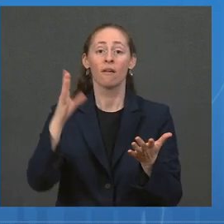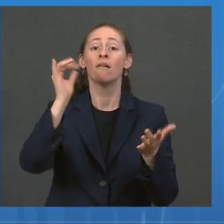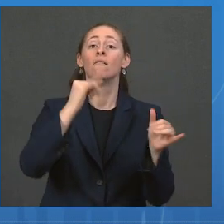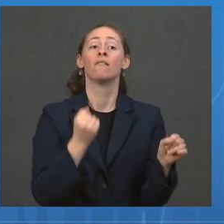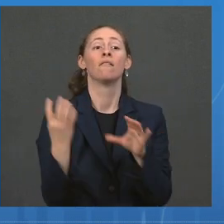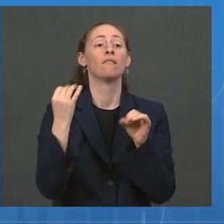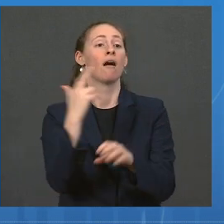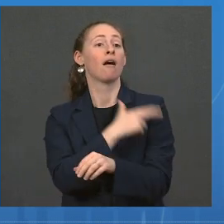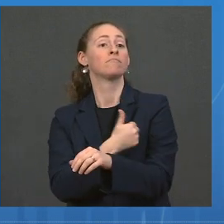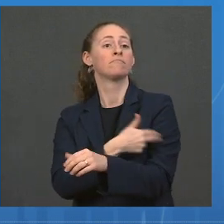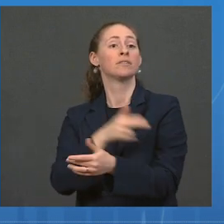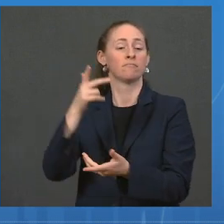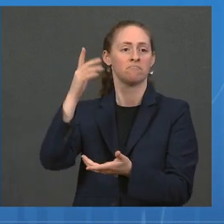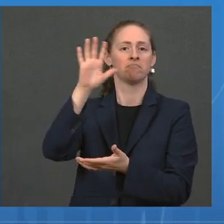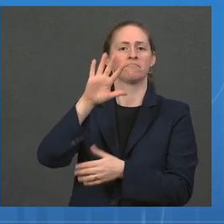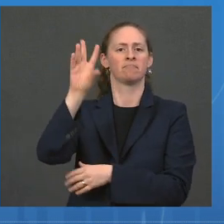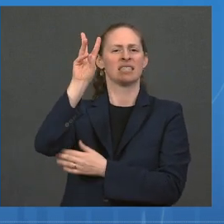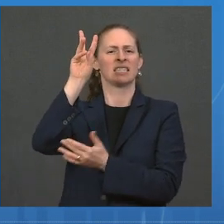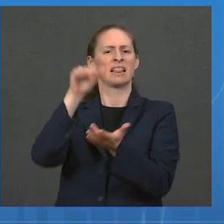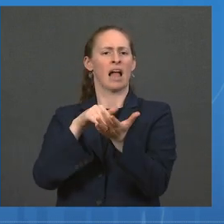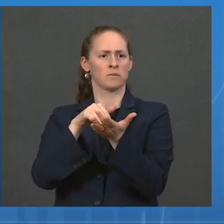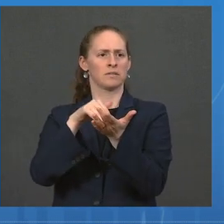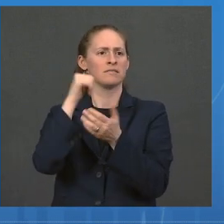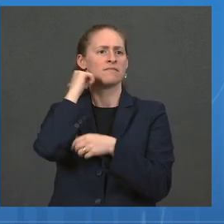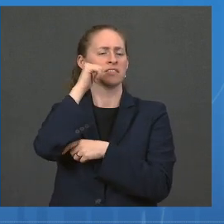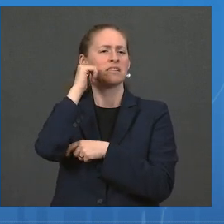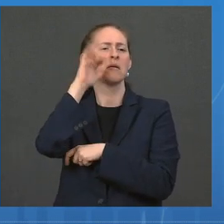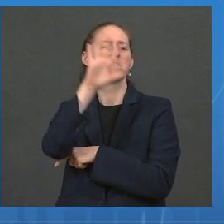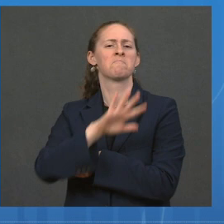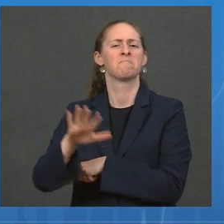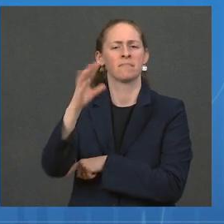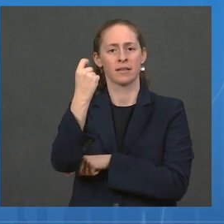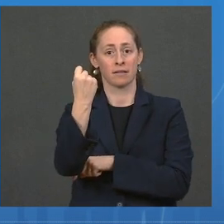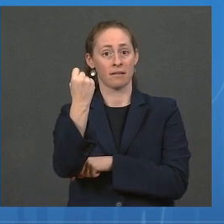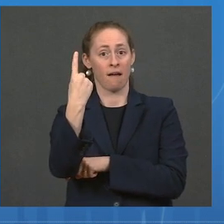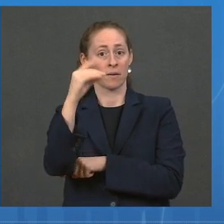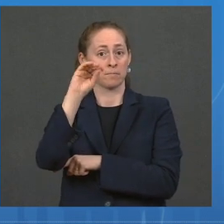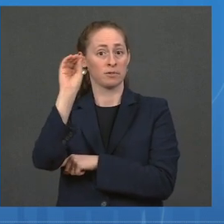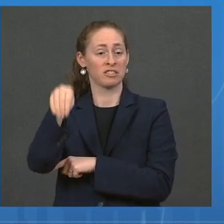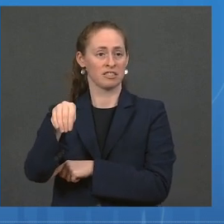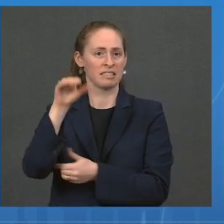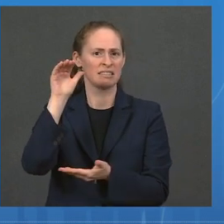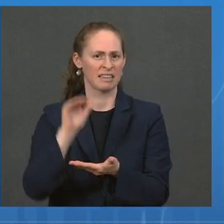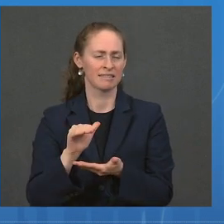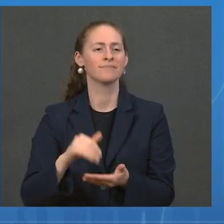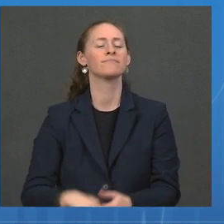also a decrease of about 11 percent from the prior week. And the seven-day average of daily deaths